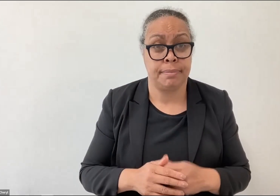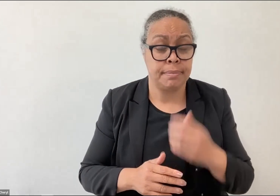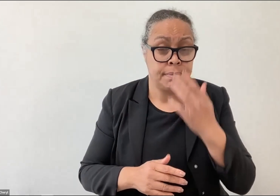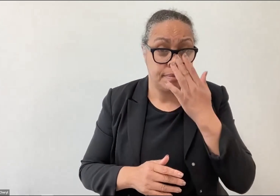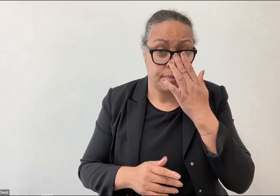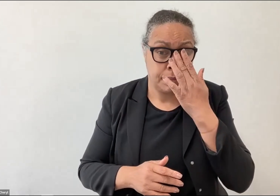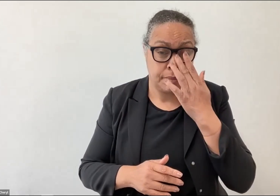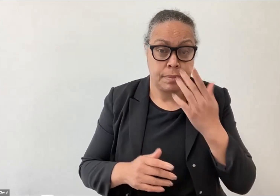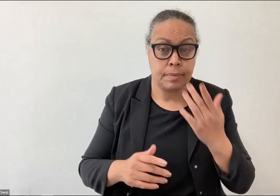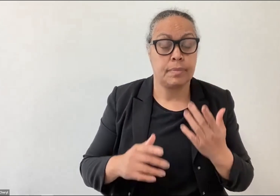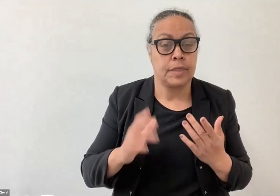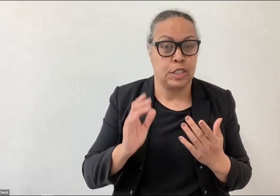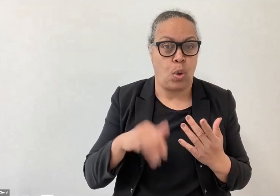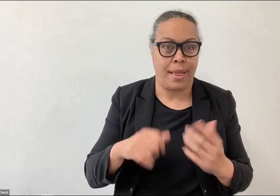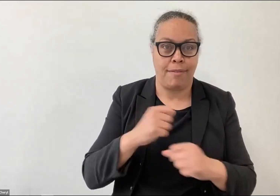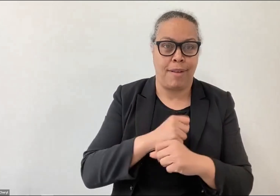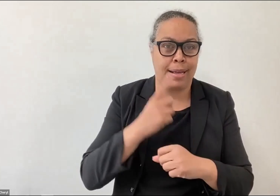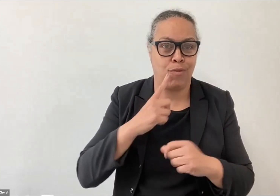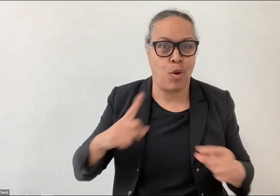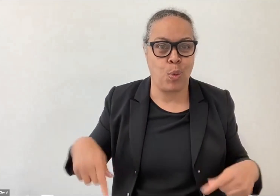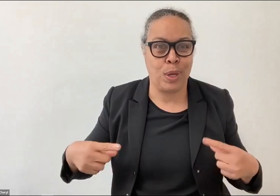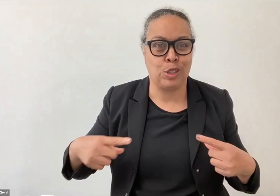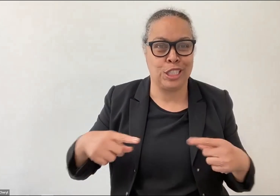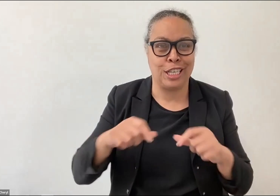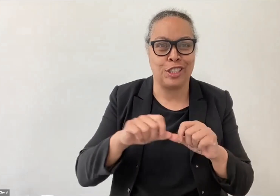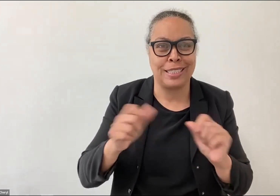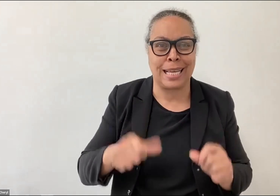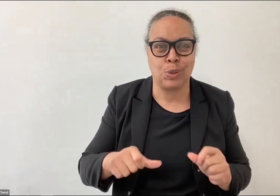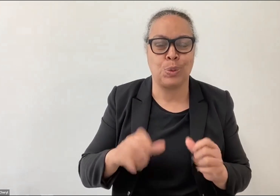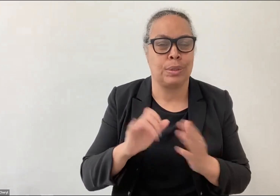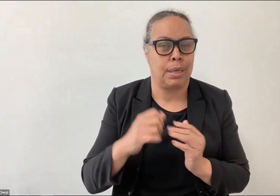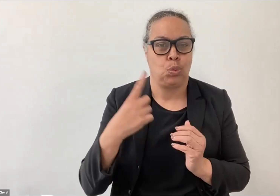the wheelchair statue is just one of many epic battles.